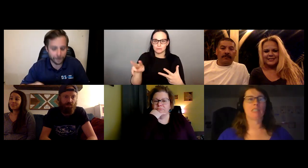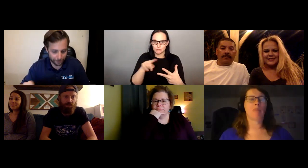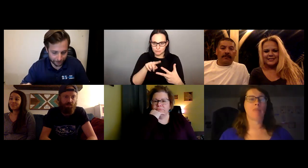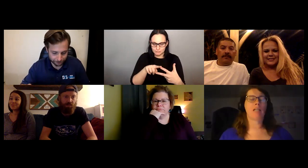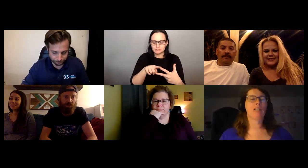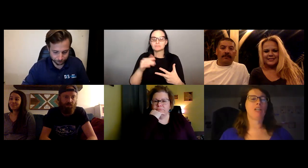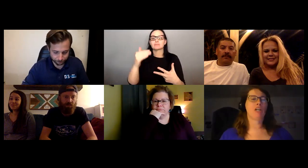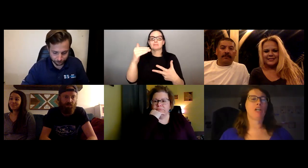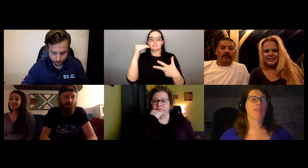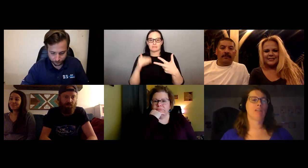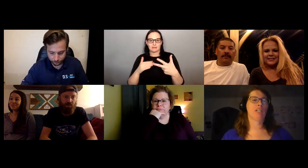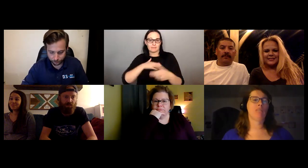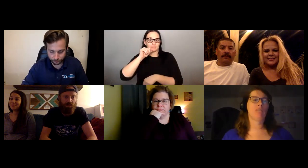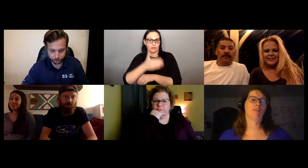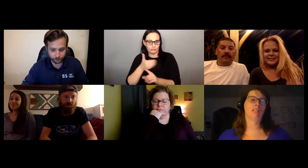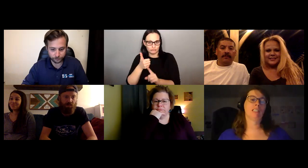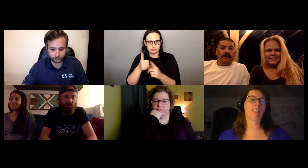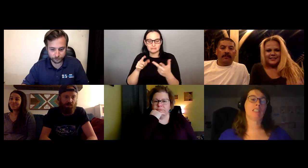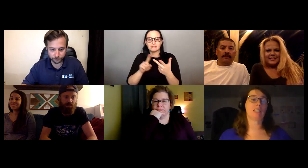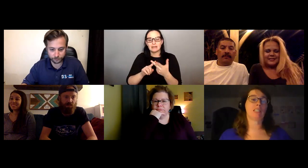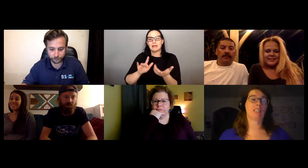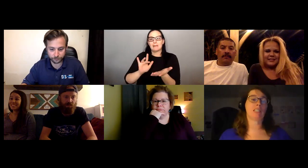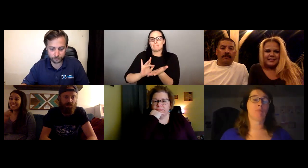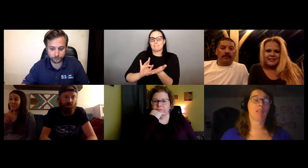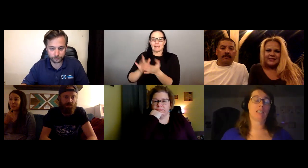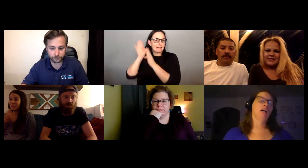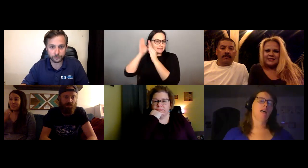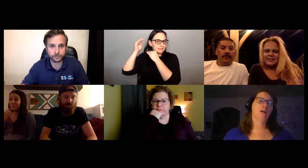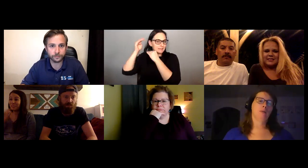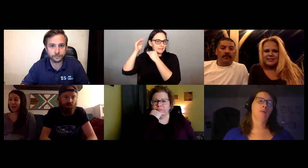and then my daughter is medically hard of hearing but she self identifies as